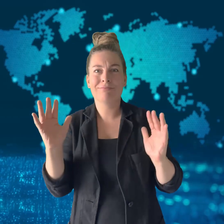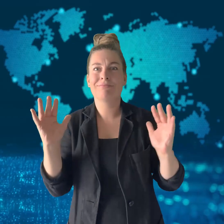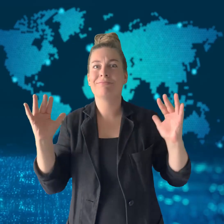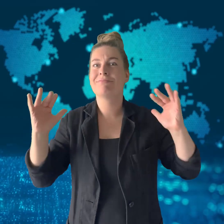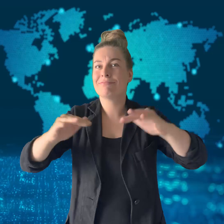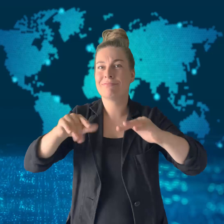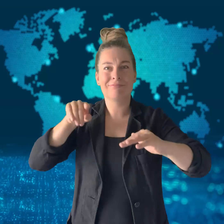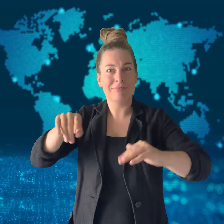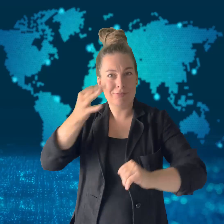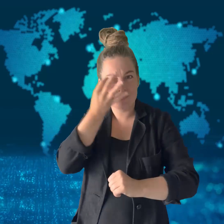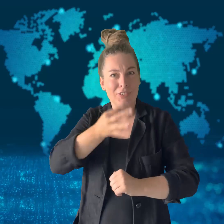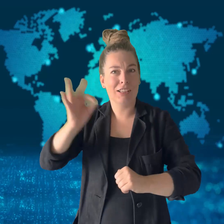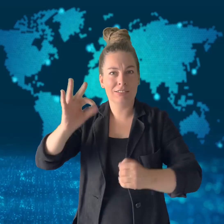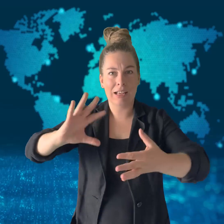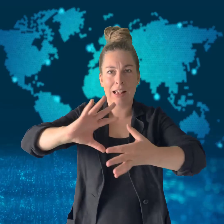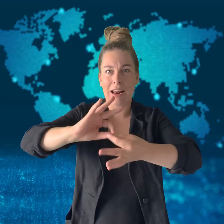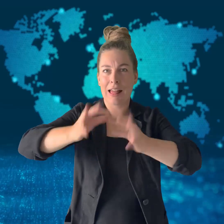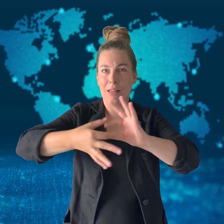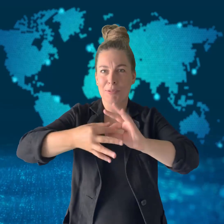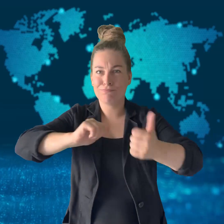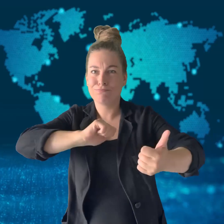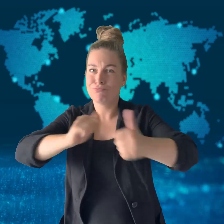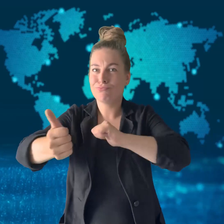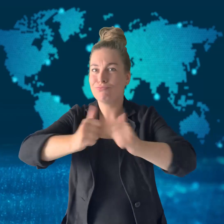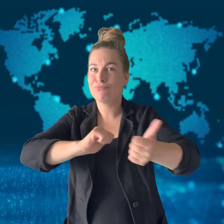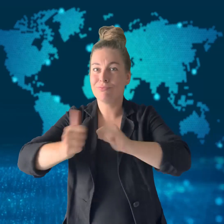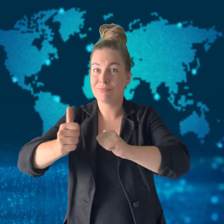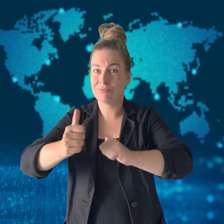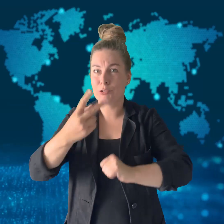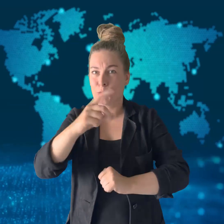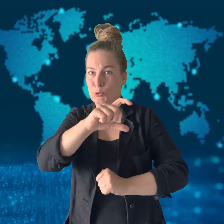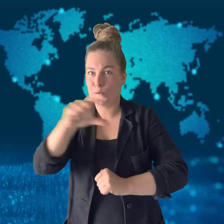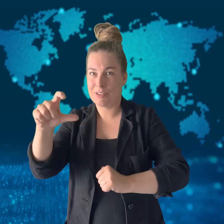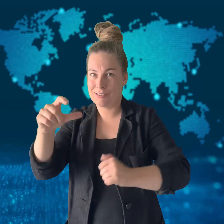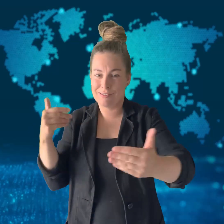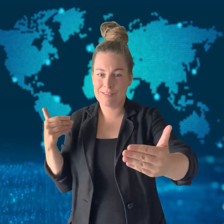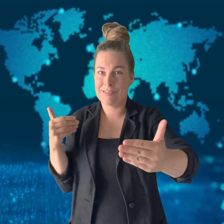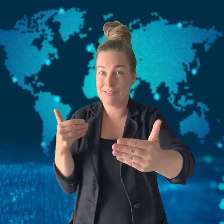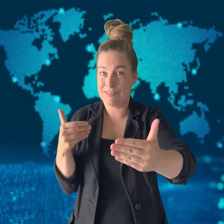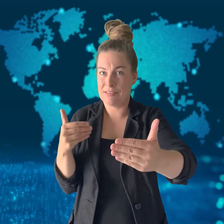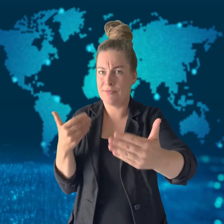about the Olympics starting next Friday.